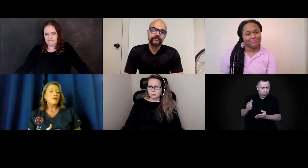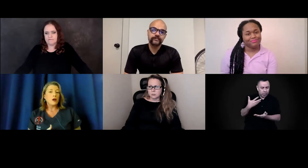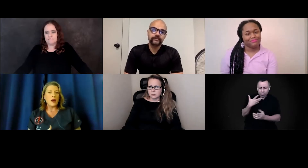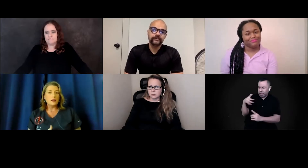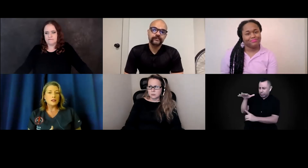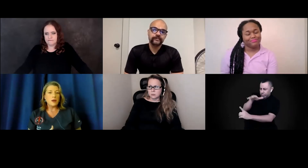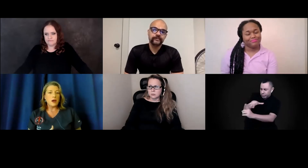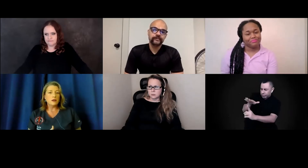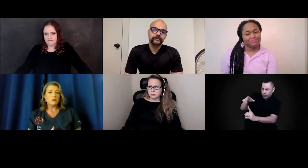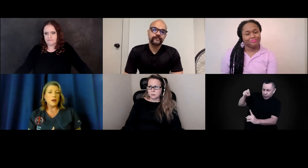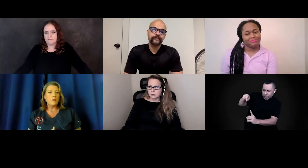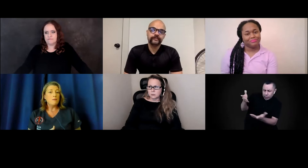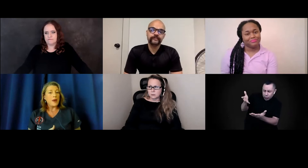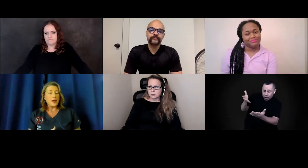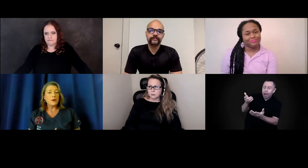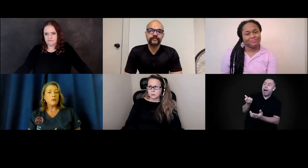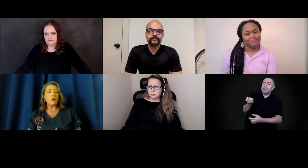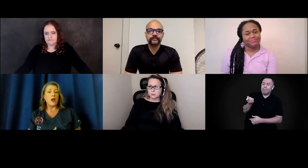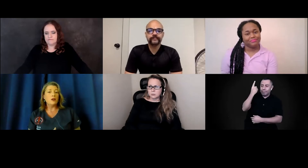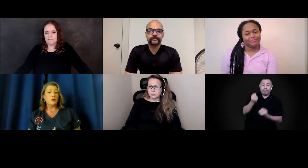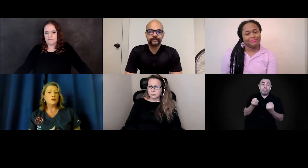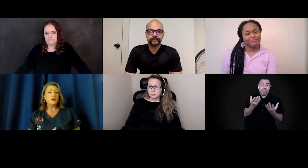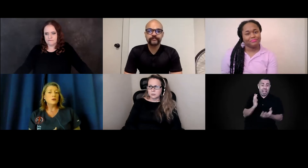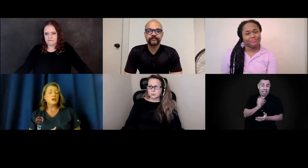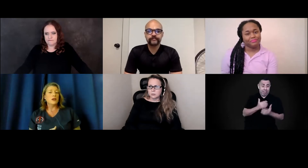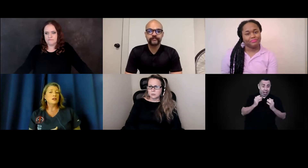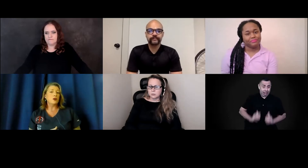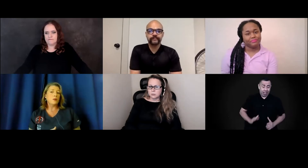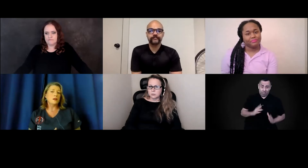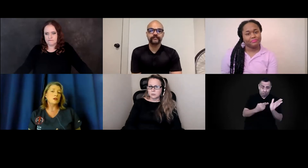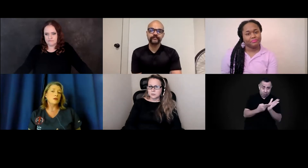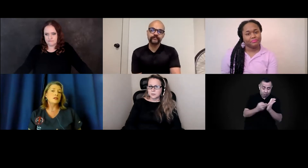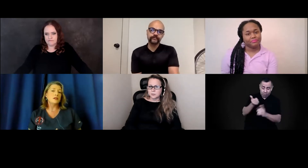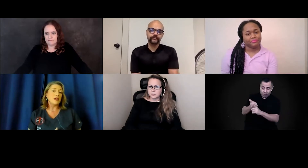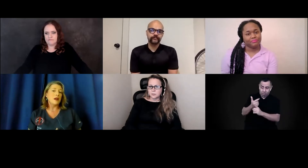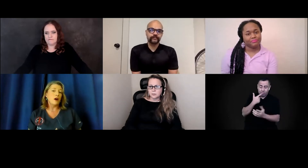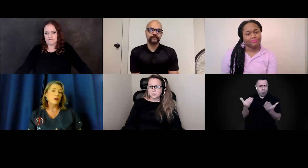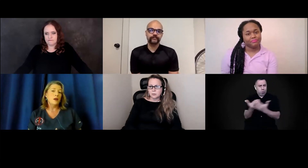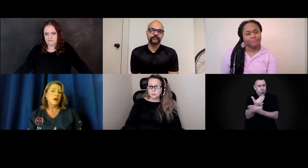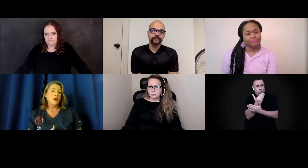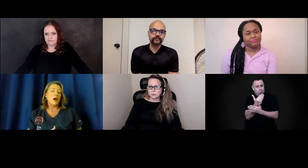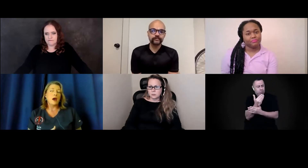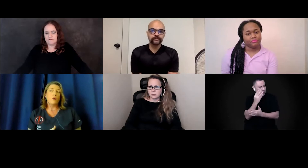Many of our clients, to be honest, may be brand new to using interpreting services at all.